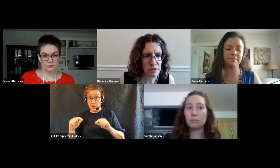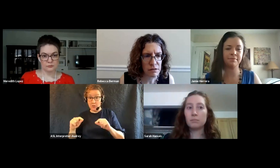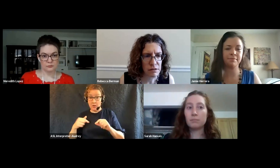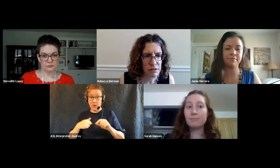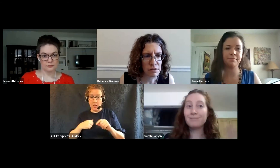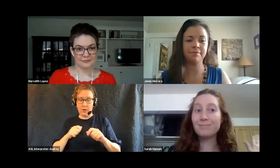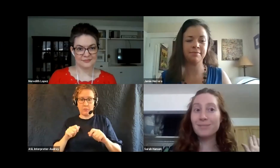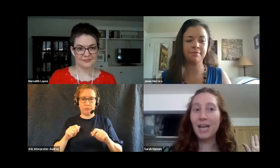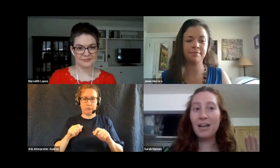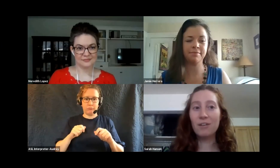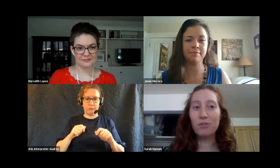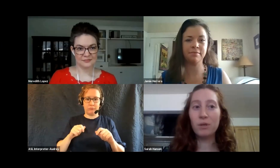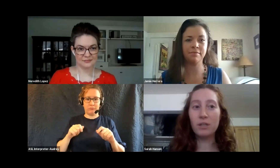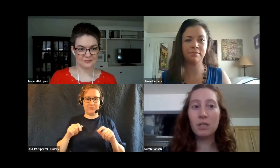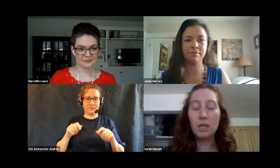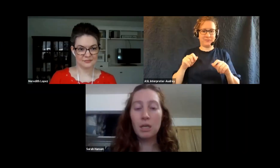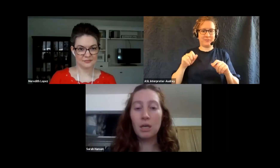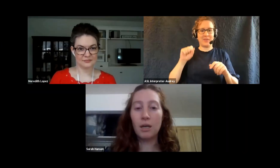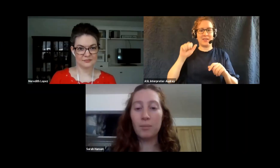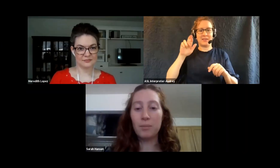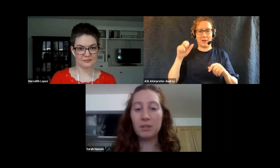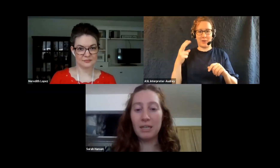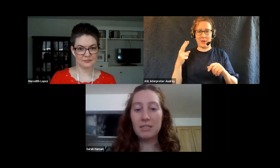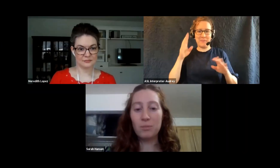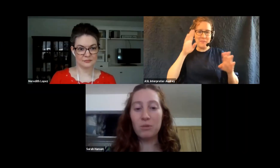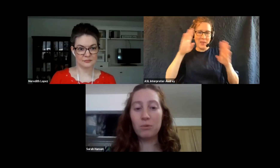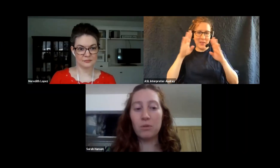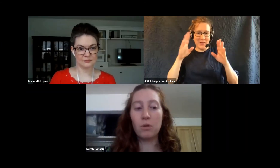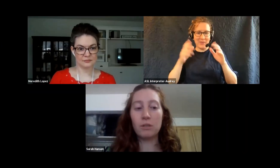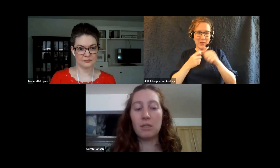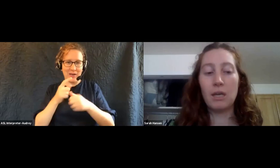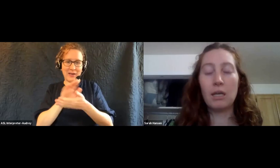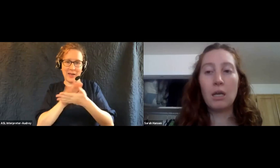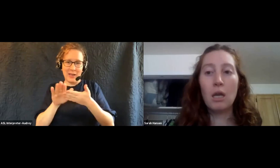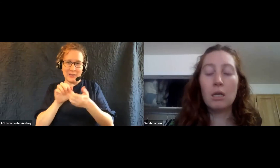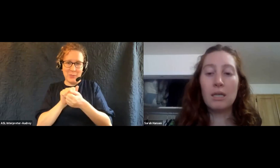Hi, everyone. Nice to be with you all today.